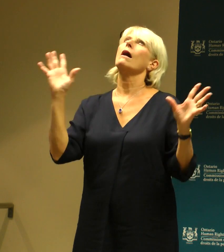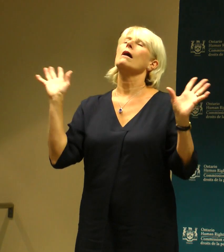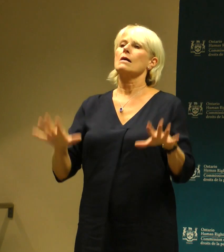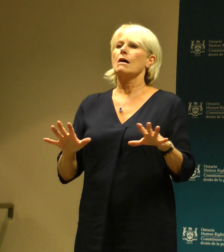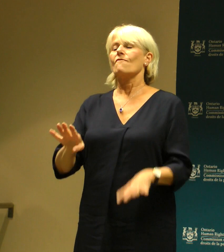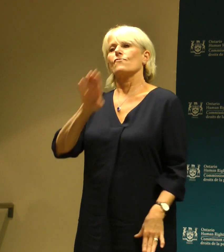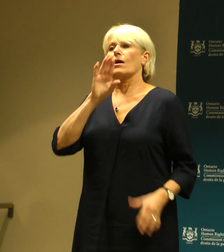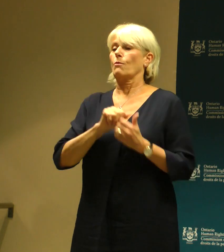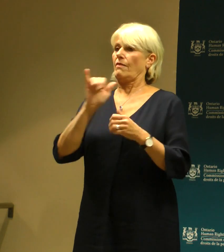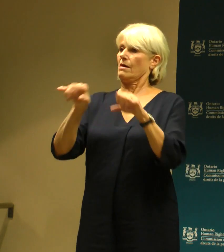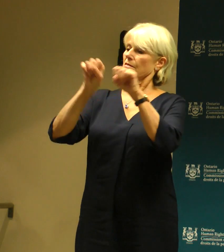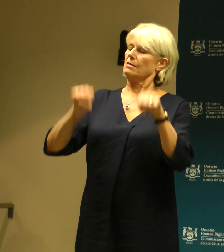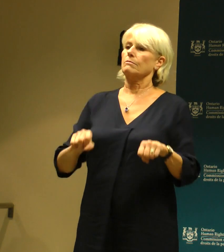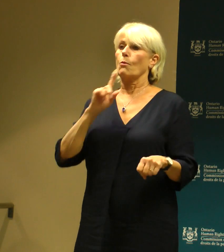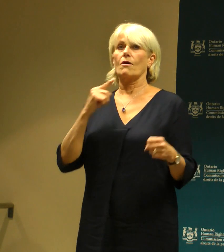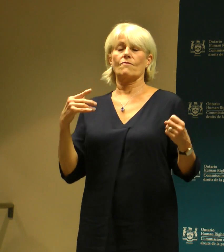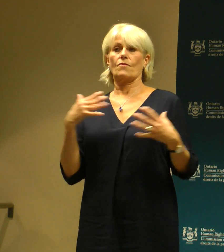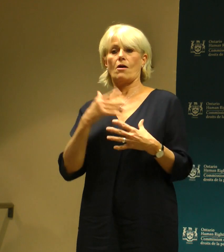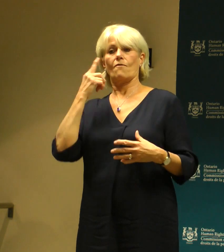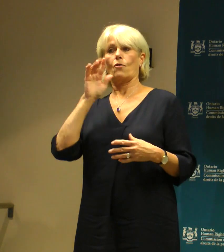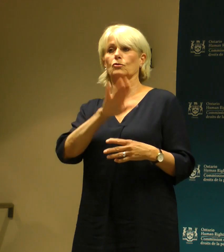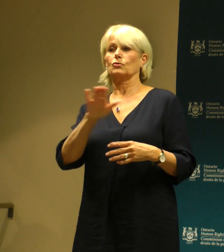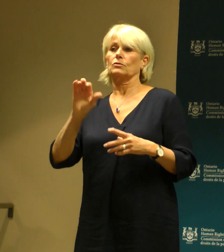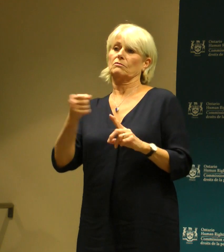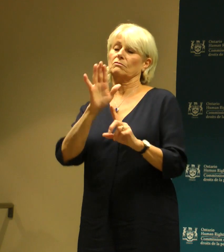system and scared about their children’s future.